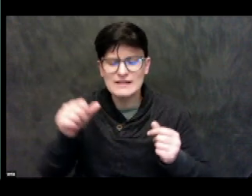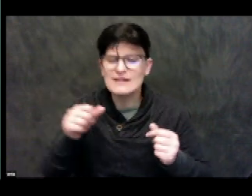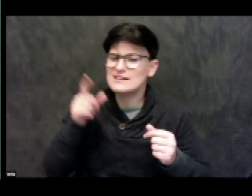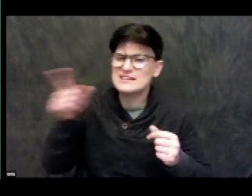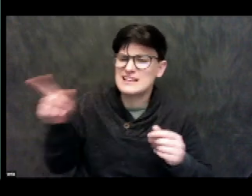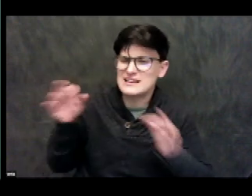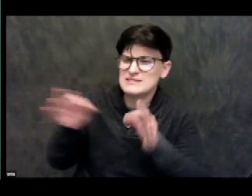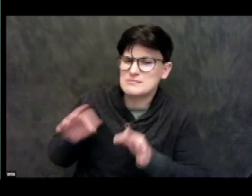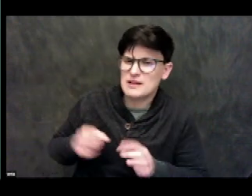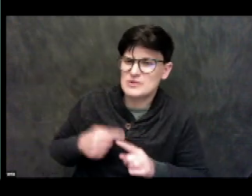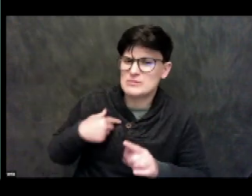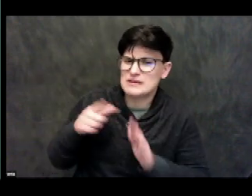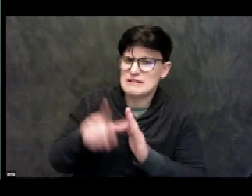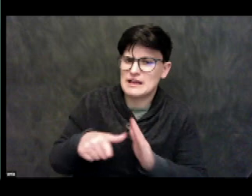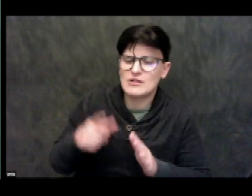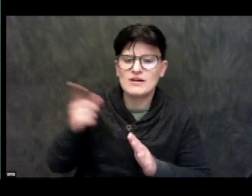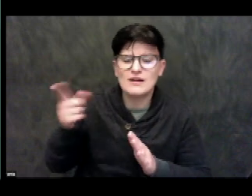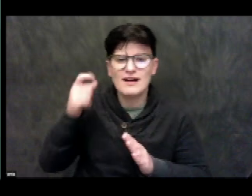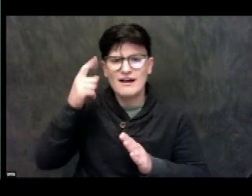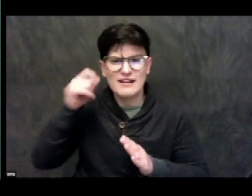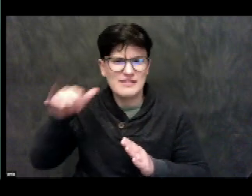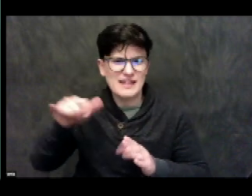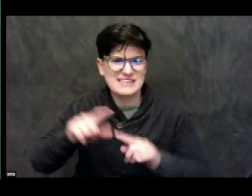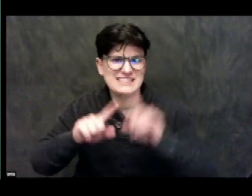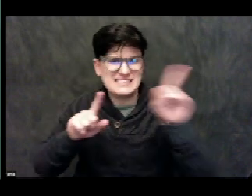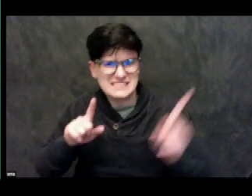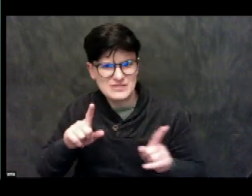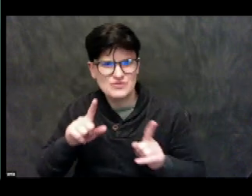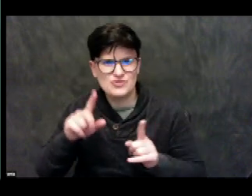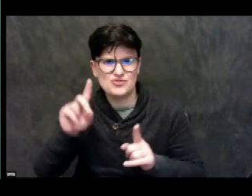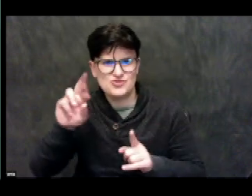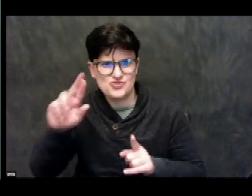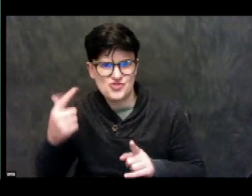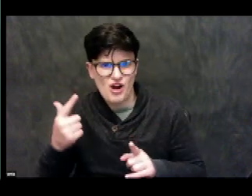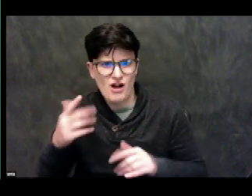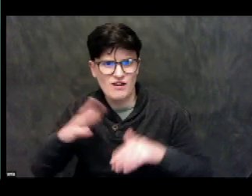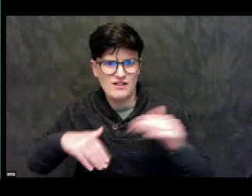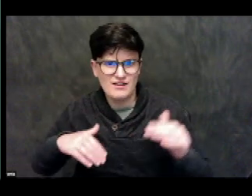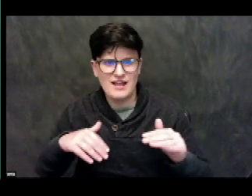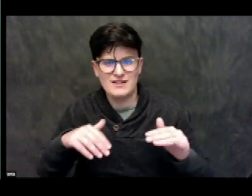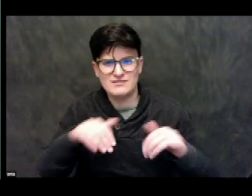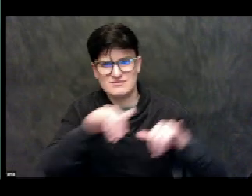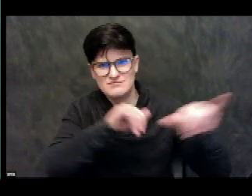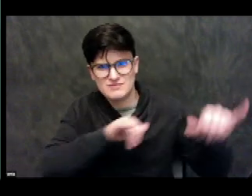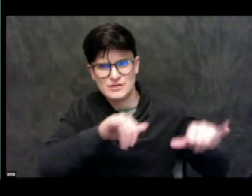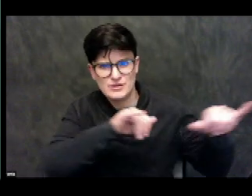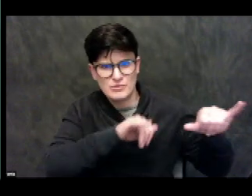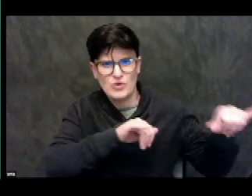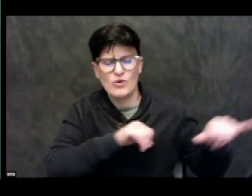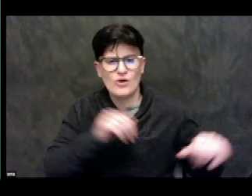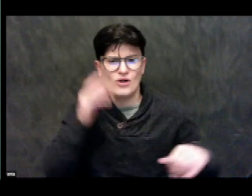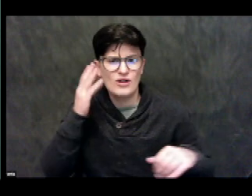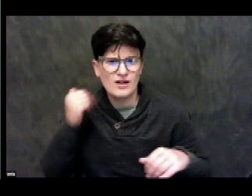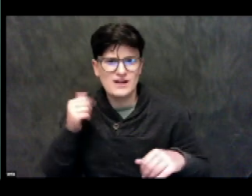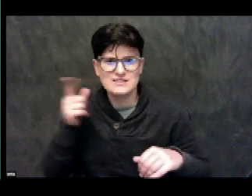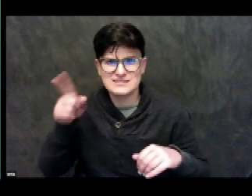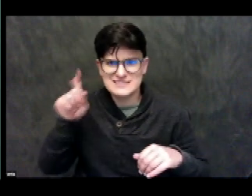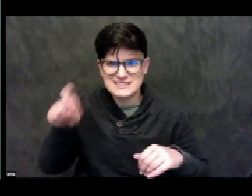a different drug than what they typically would give you for surgery. Because they need to get you to sleep and everything